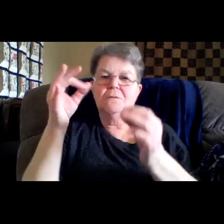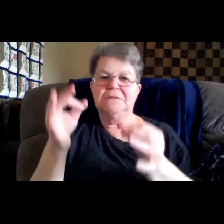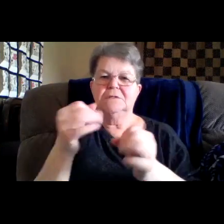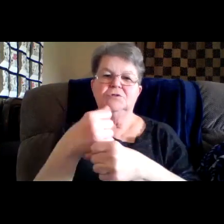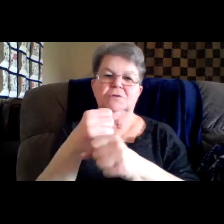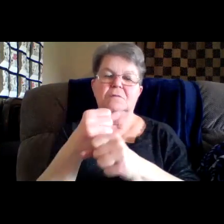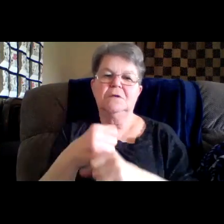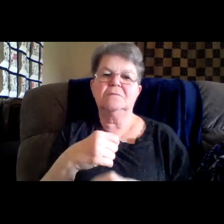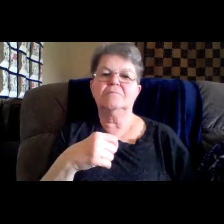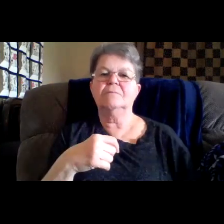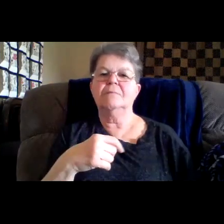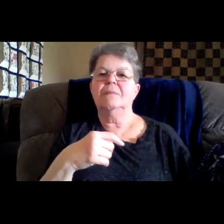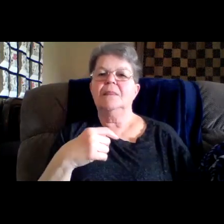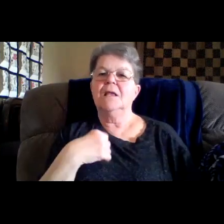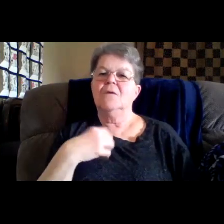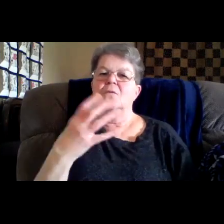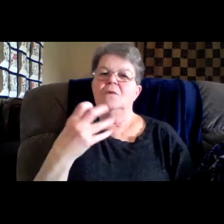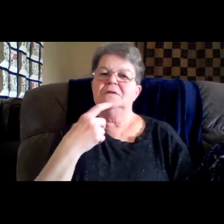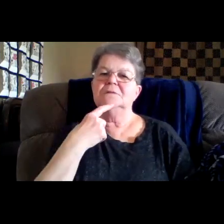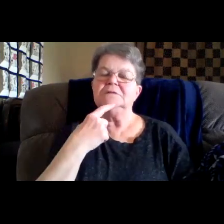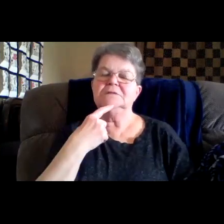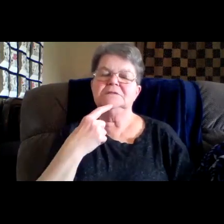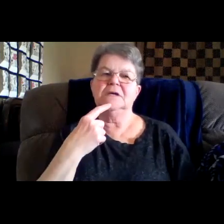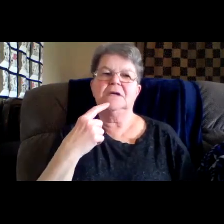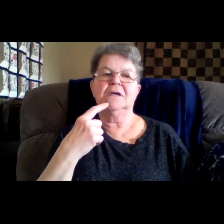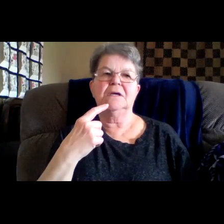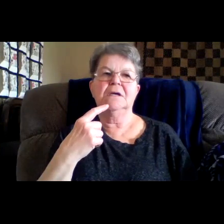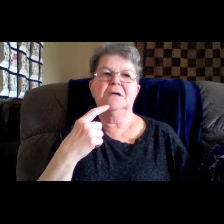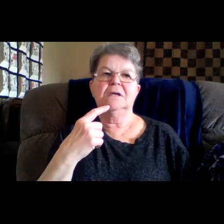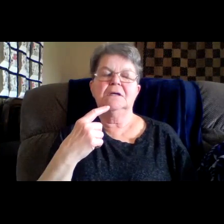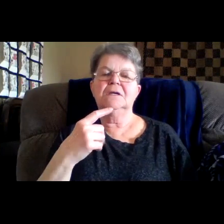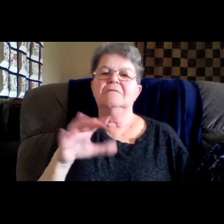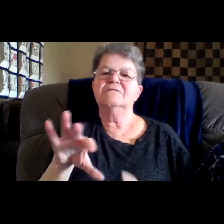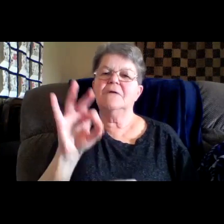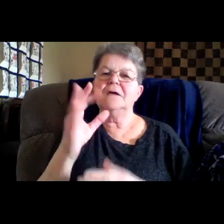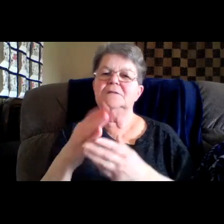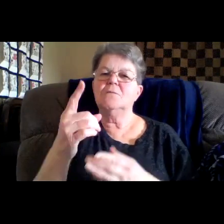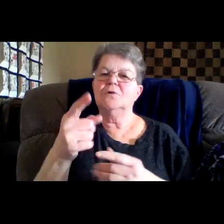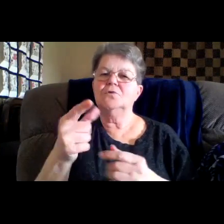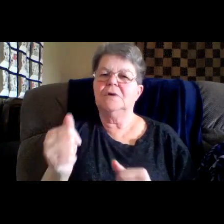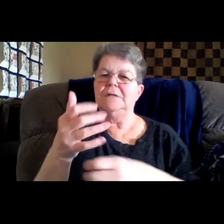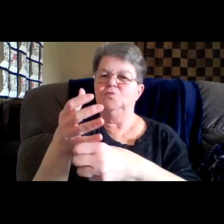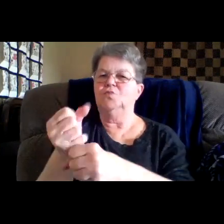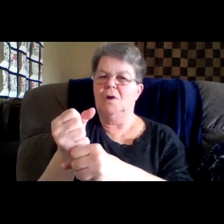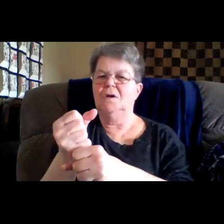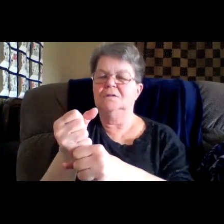[Leonard] I'm gonna say trust. Surround yourself the ones that you can trust these days. Because the right to,